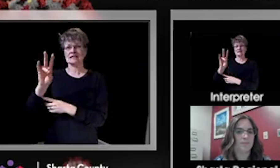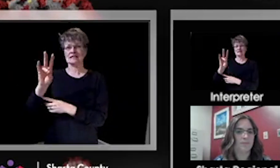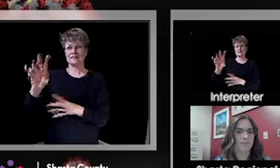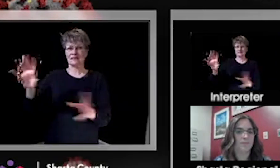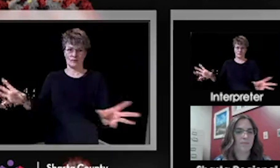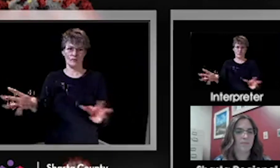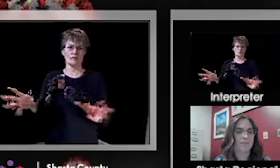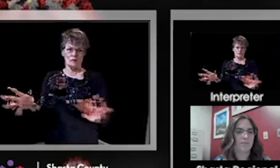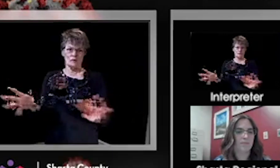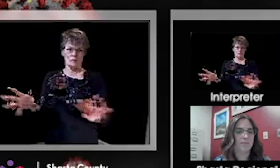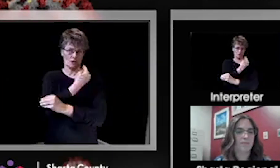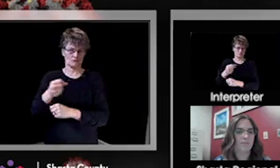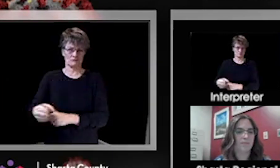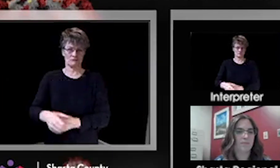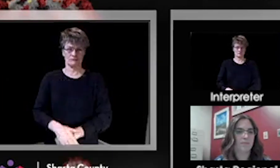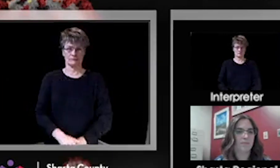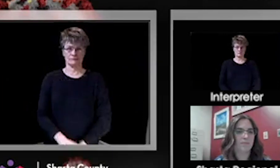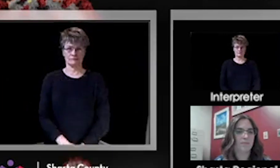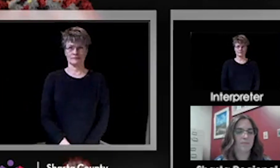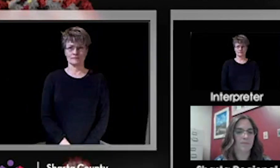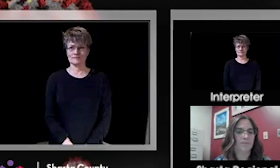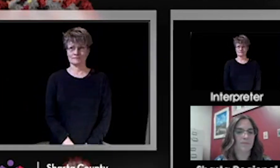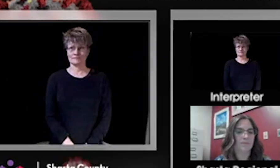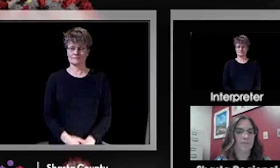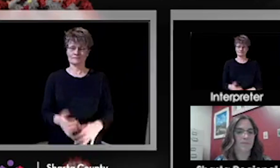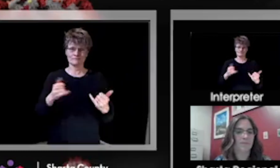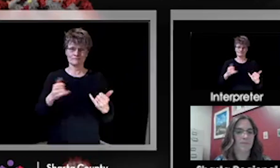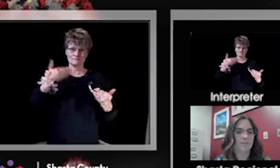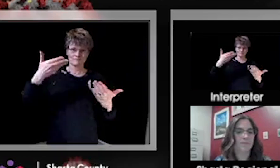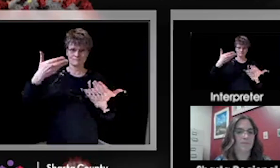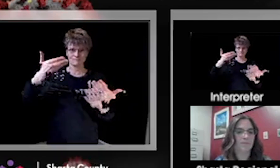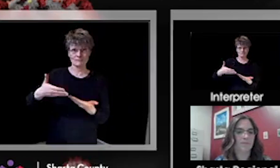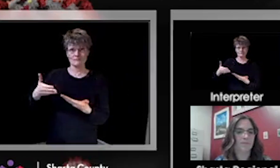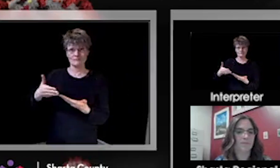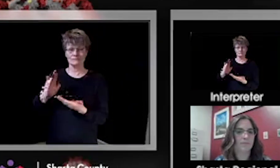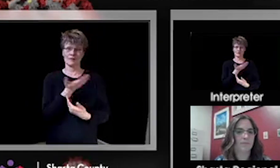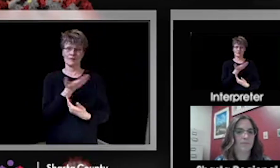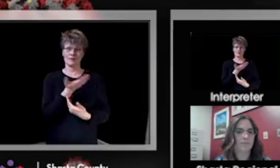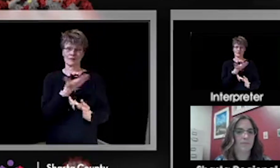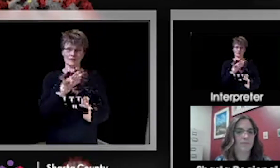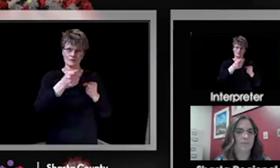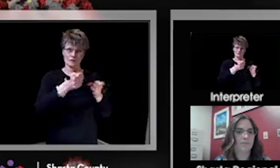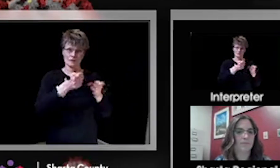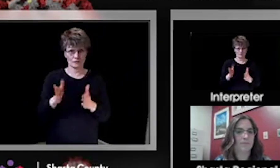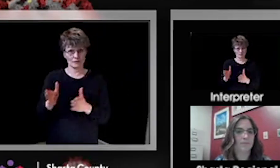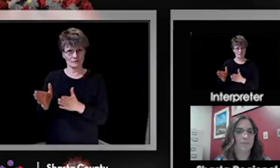I’d like to introduce our administrative folks and allow them to share anything they